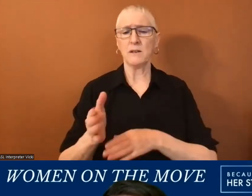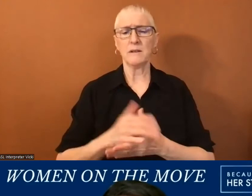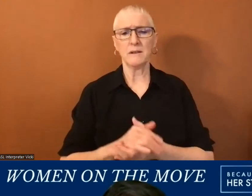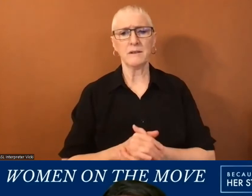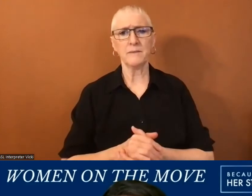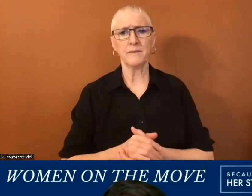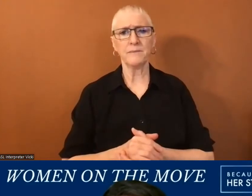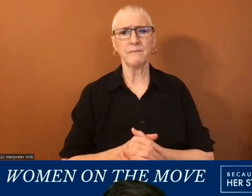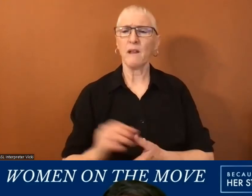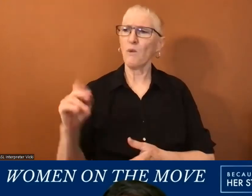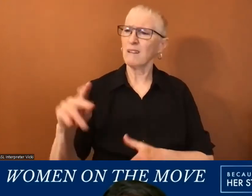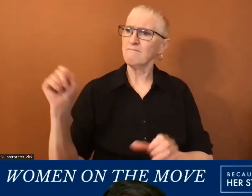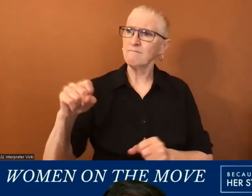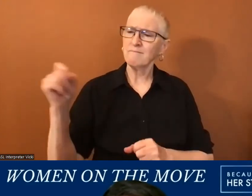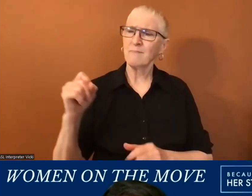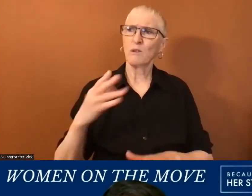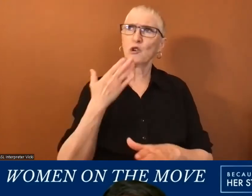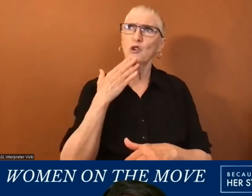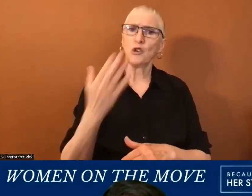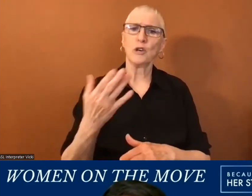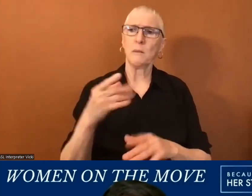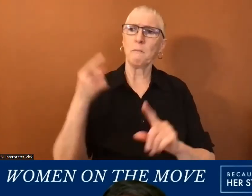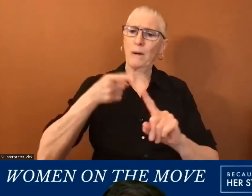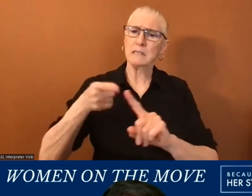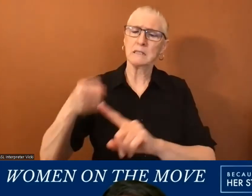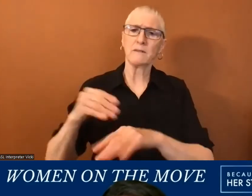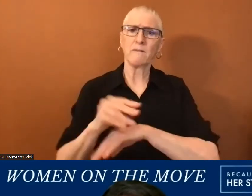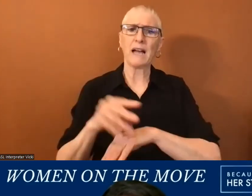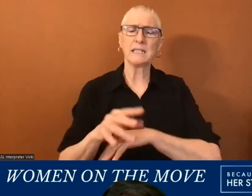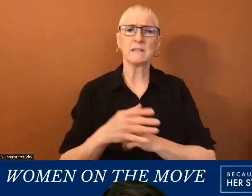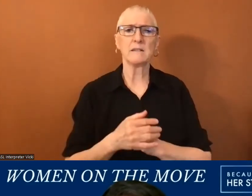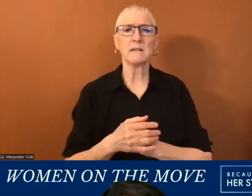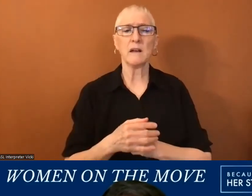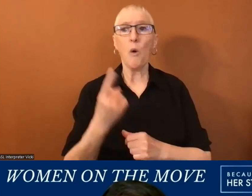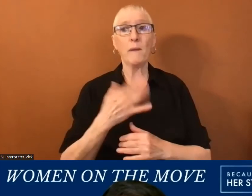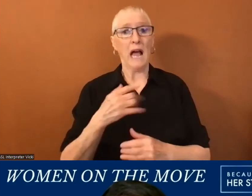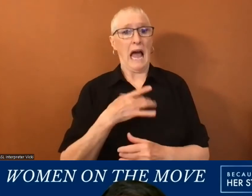Shelby: Okay. Yeah, those are all really good points of advice. One thing that I'd like to say as well,